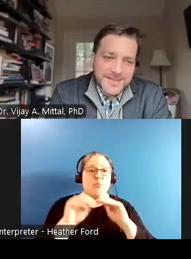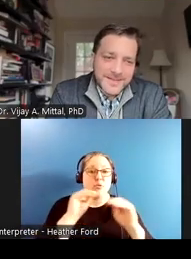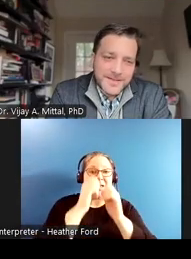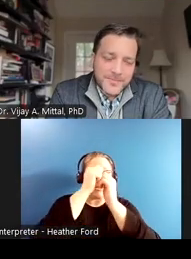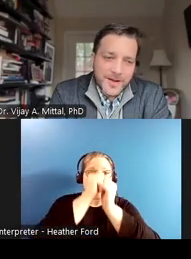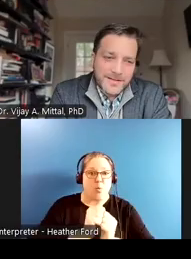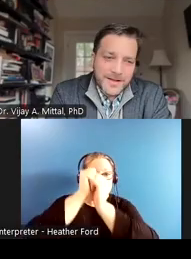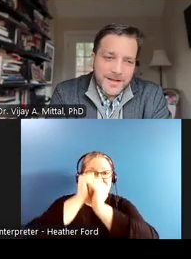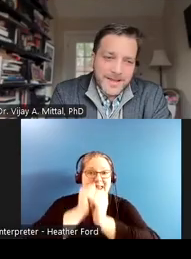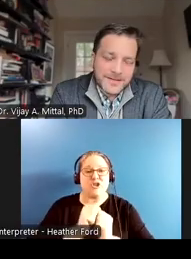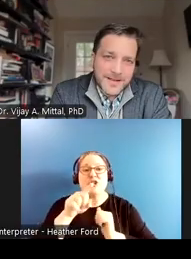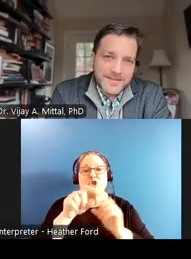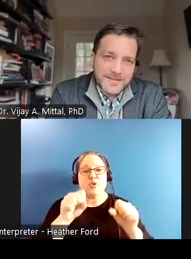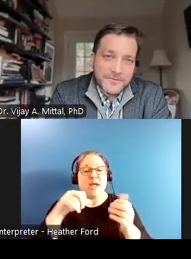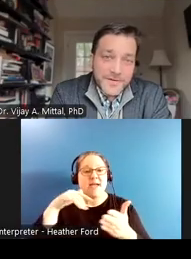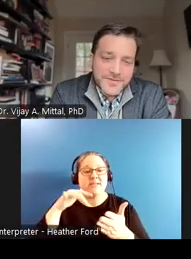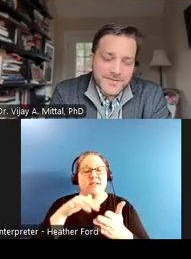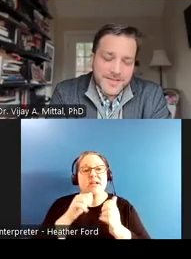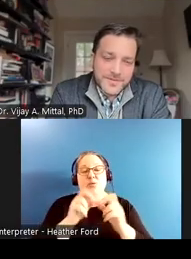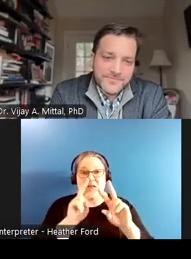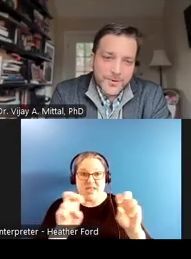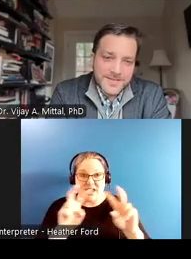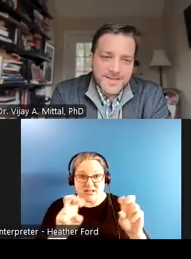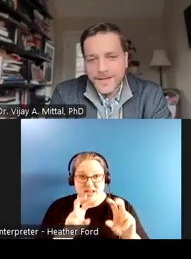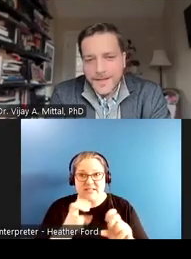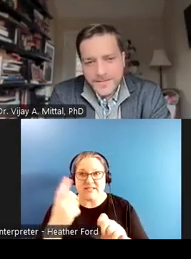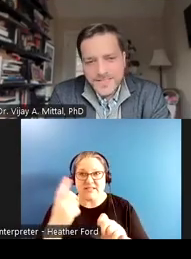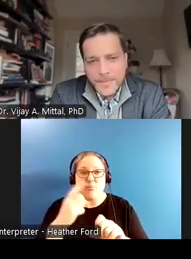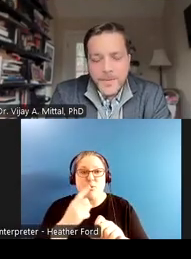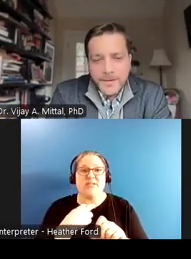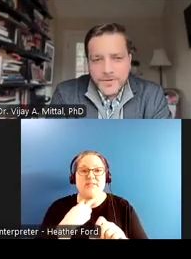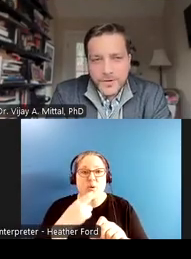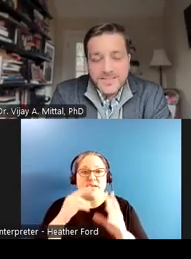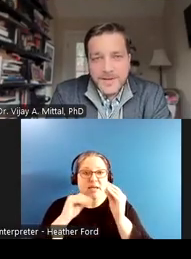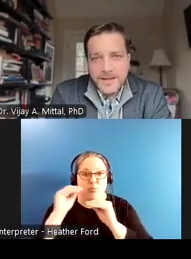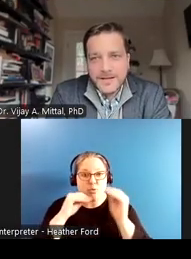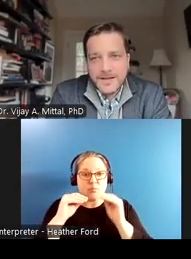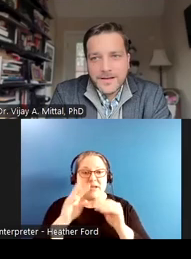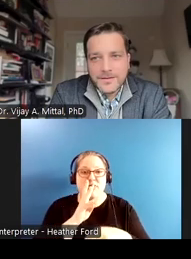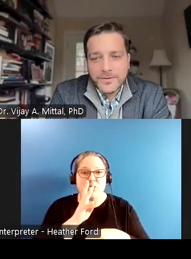study by uh analyzing the features of someone's voice. This has been popularized by uh looking